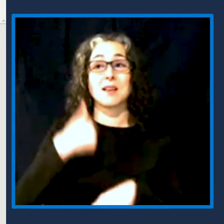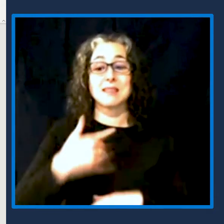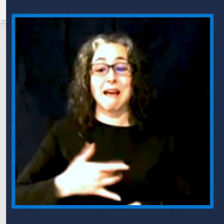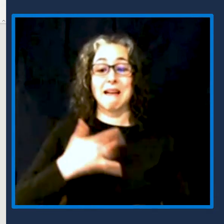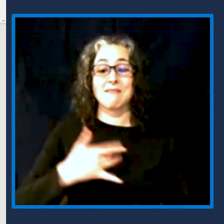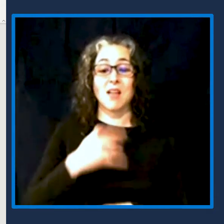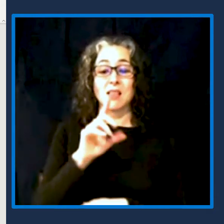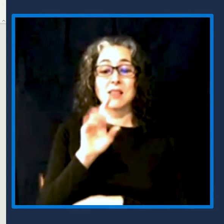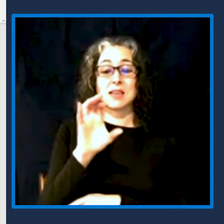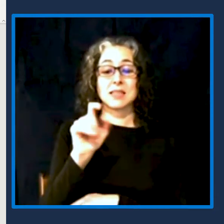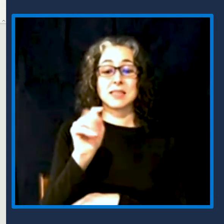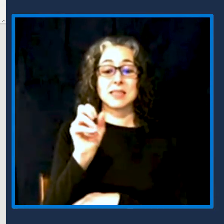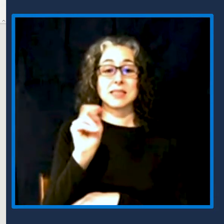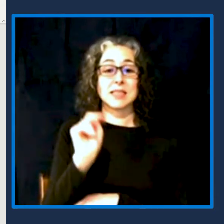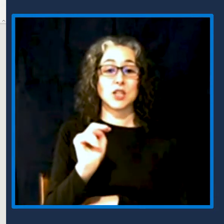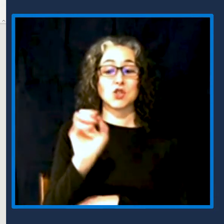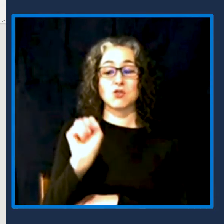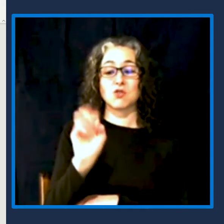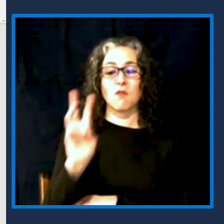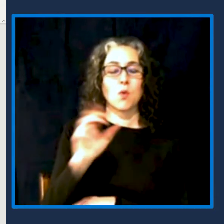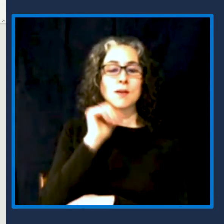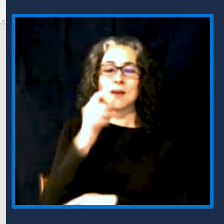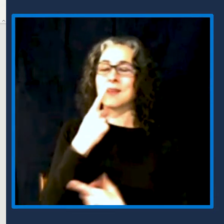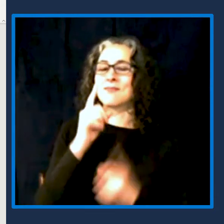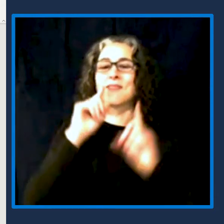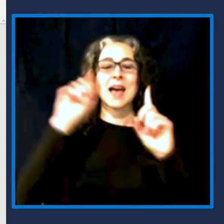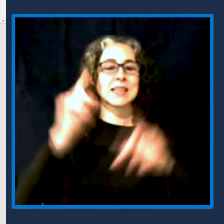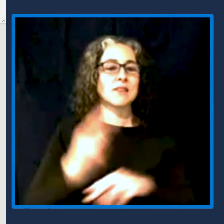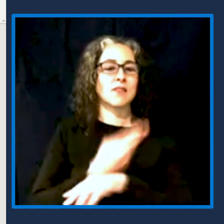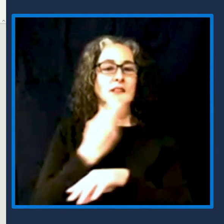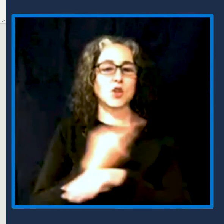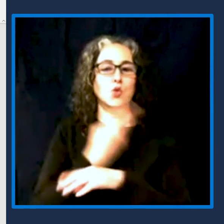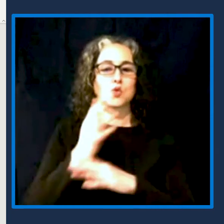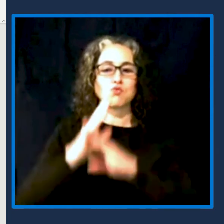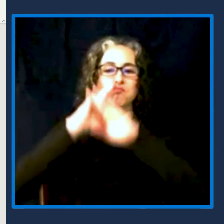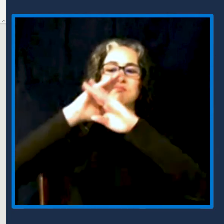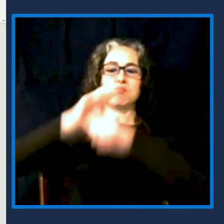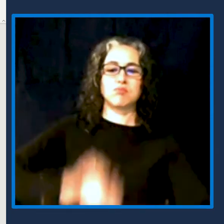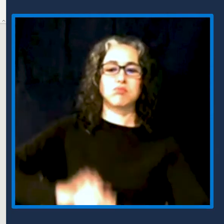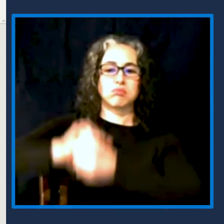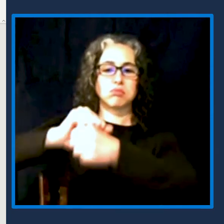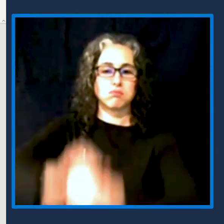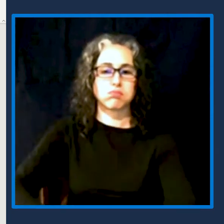software i was using didn't effectively work to remove the roadblocks i was experiencing period